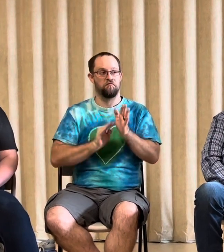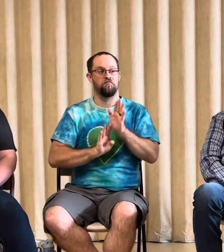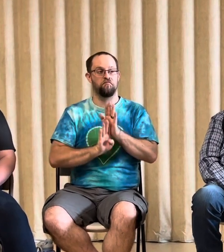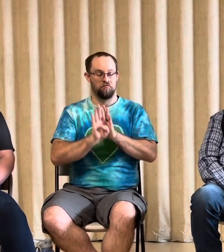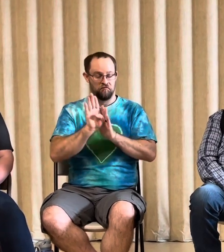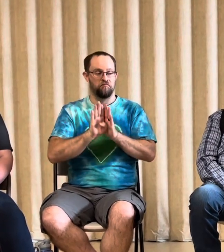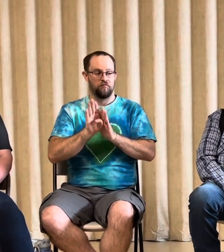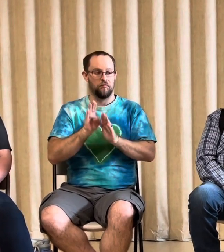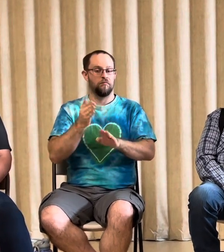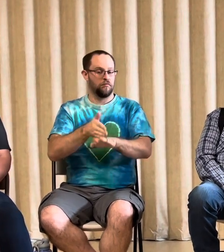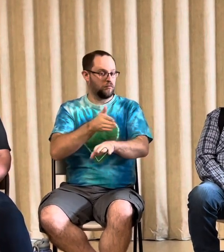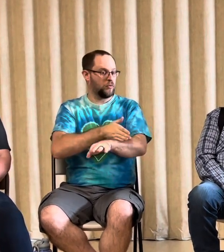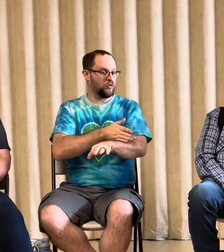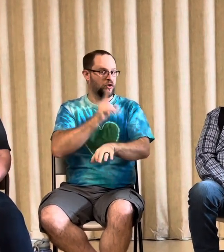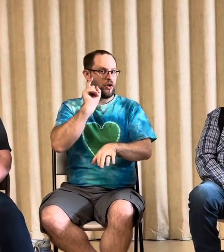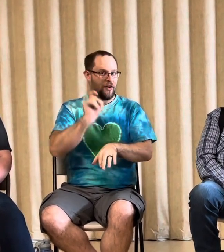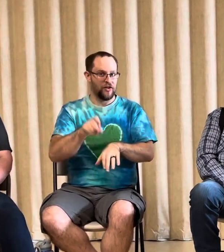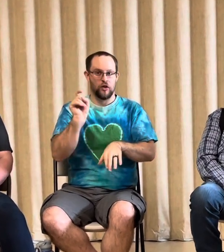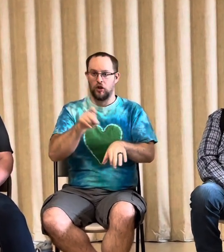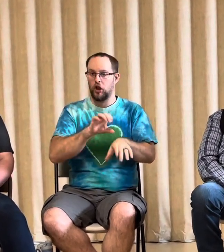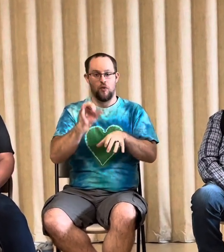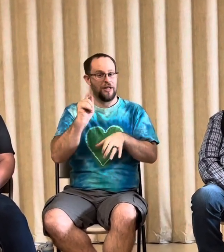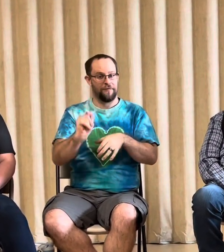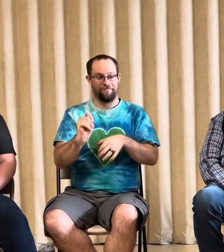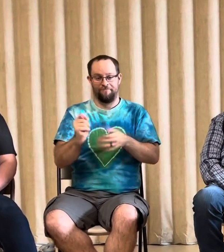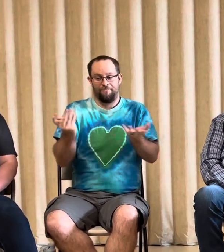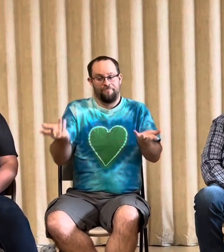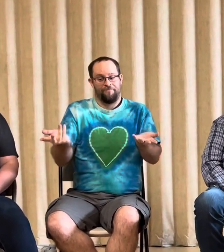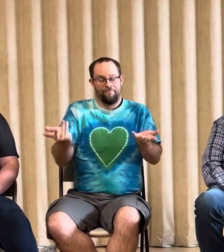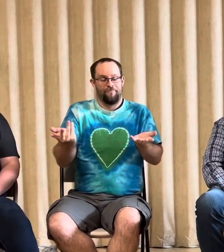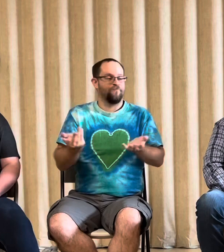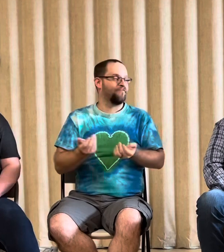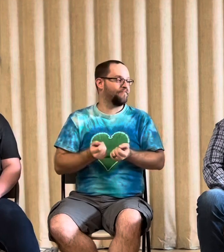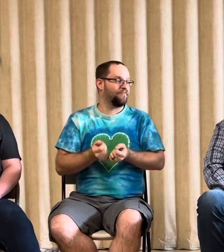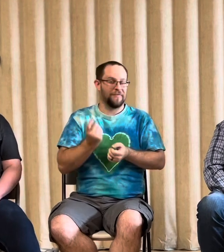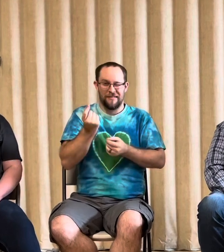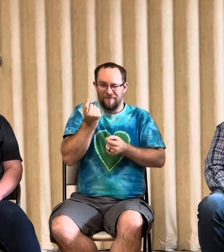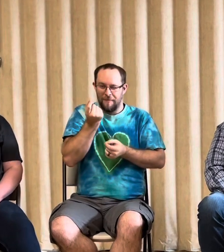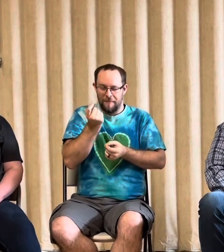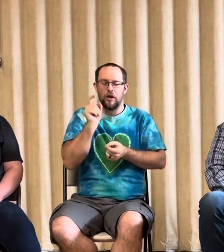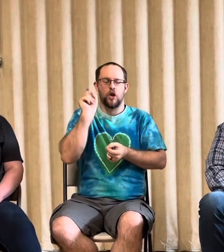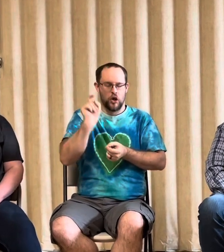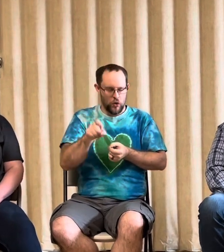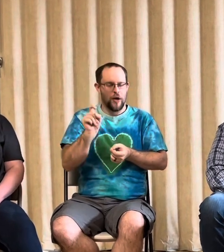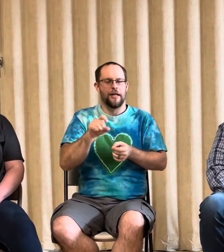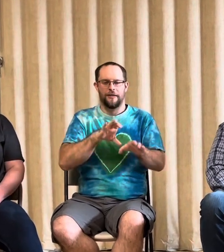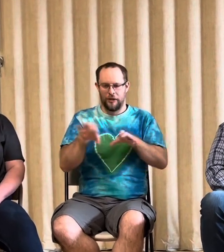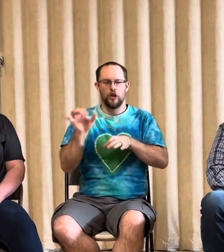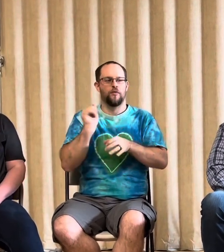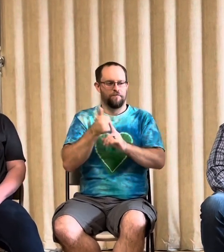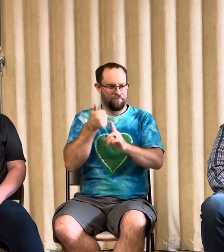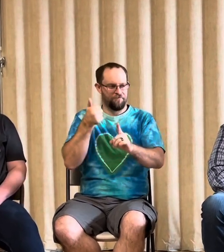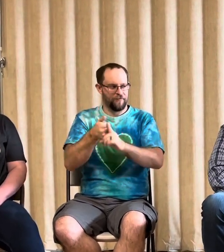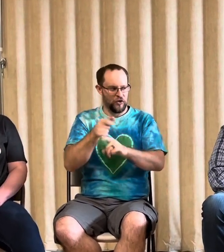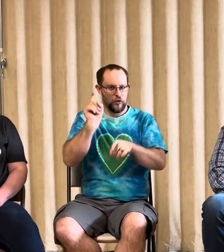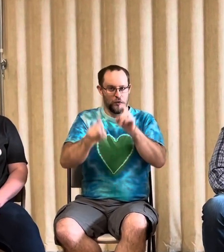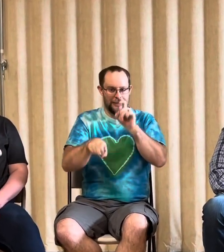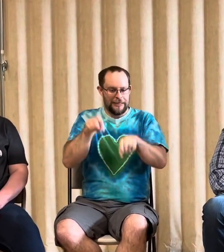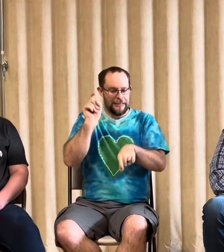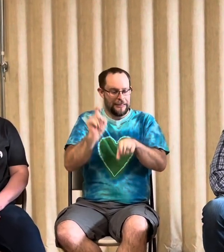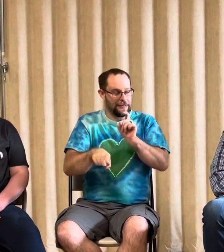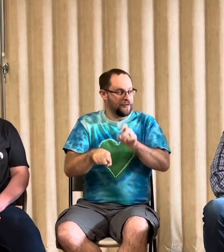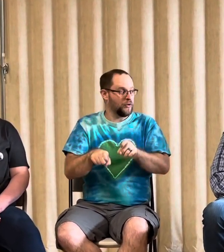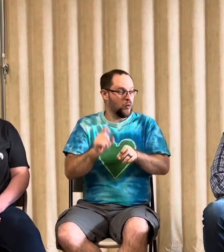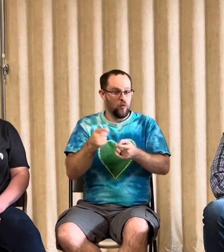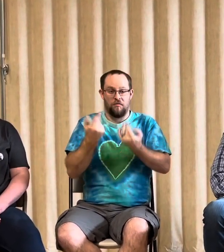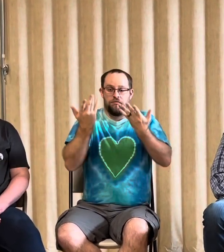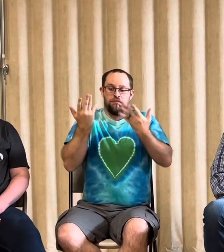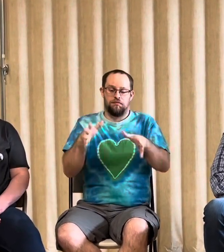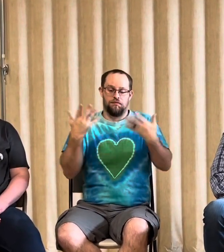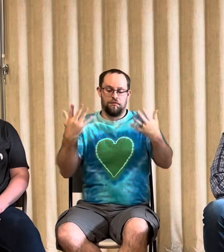You've got to do it! Every little bit, you've got to do it! Do it, do it, do it, and when you're through...